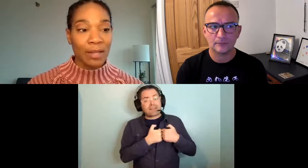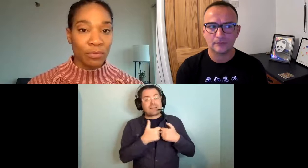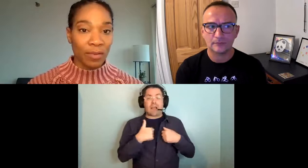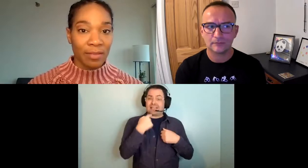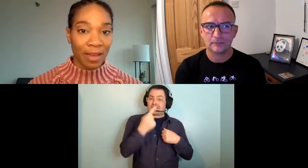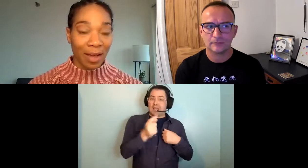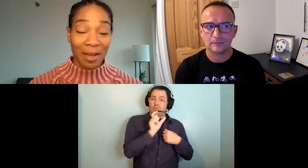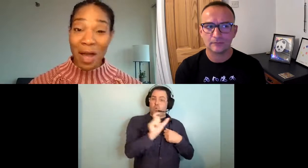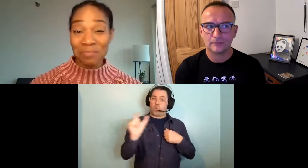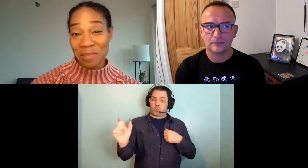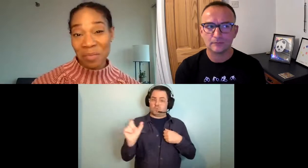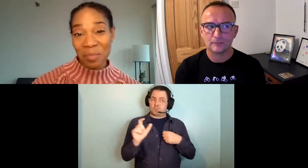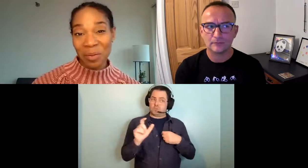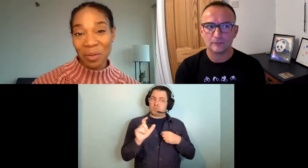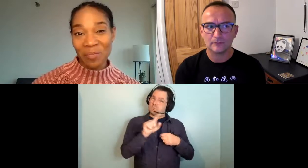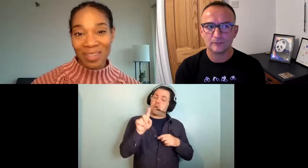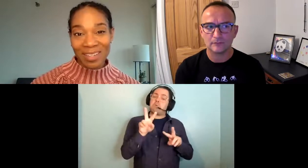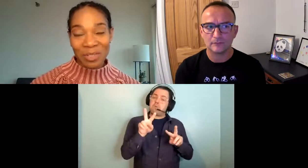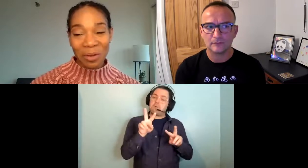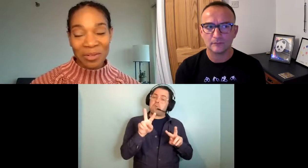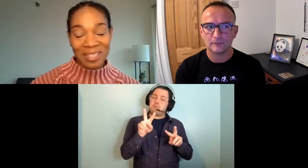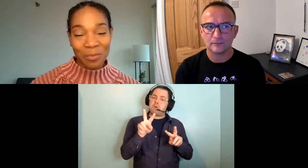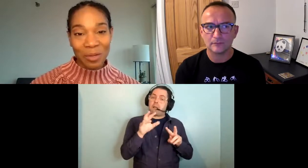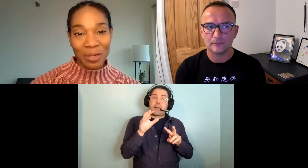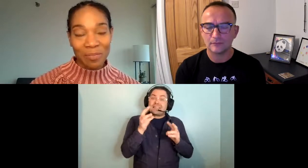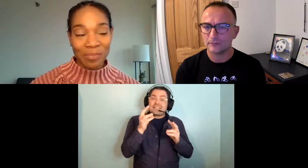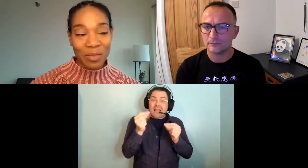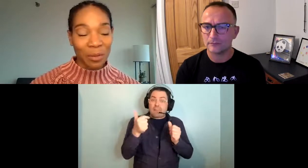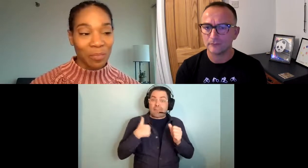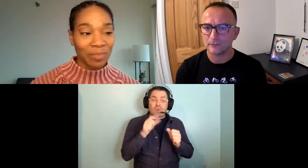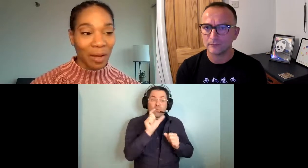sexual means I then say there is a spectrum of sexual